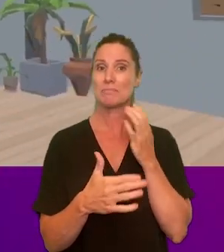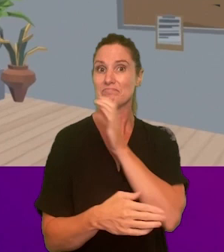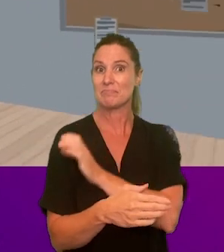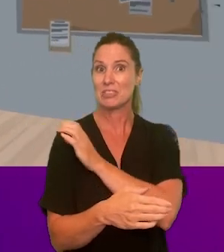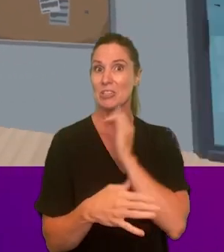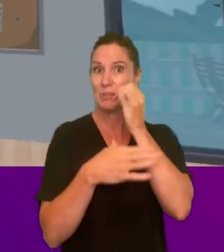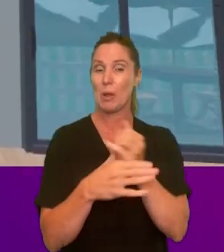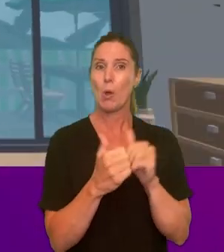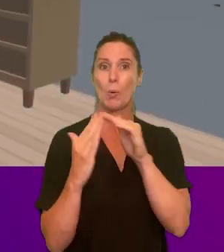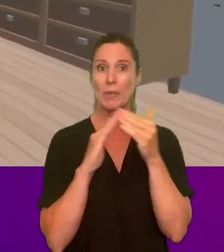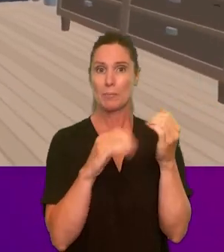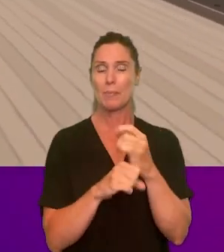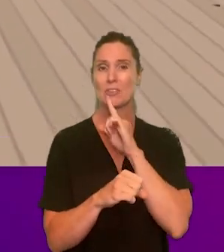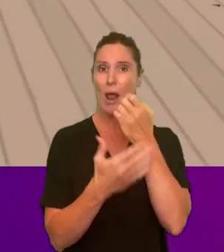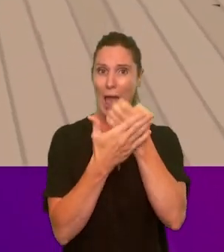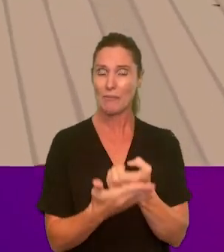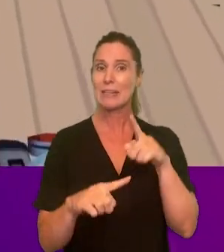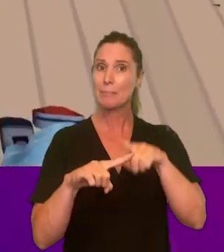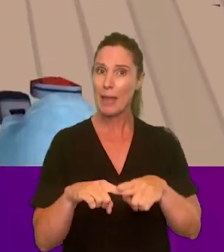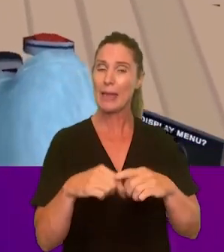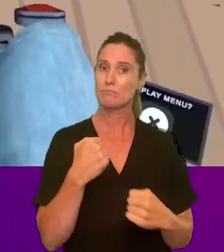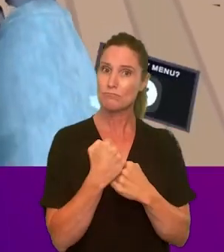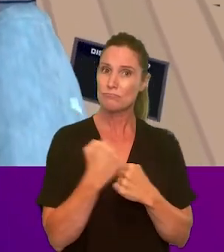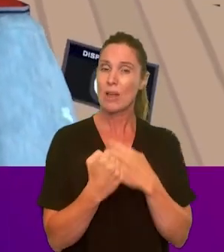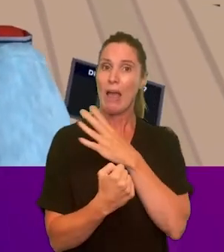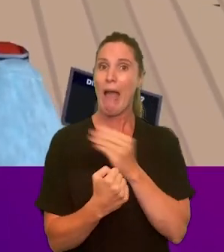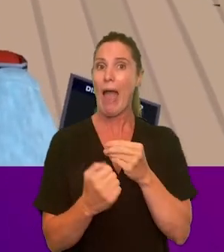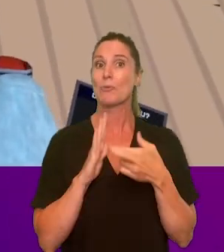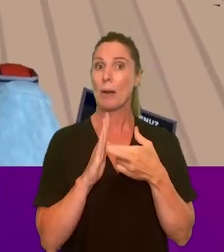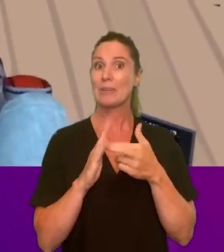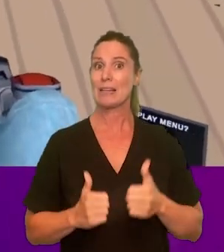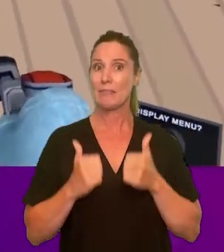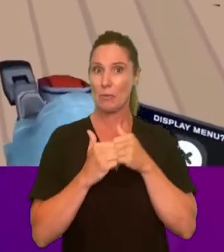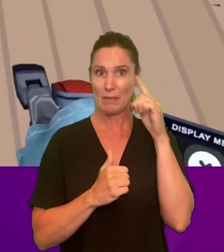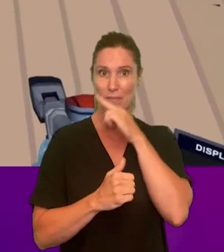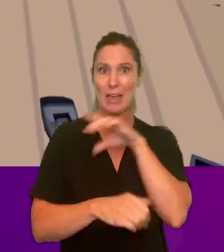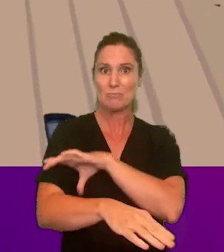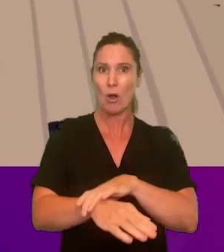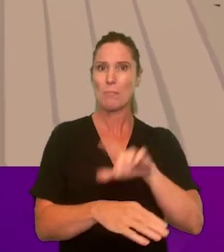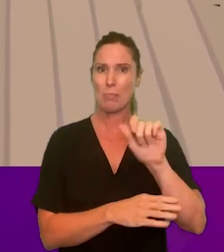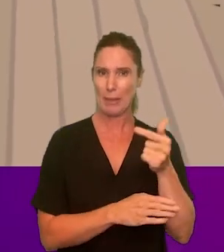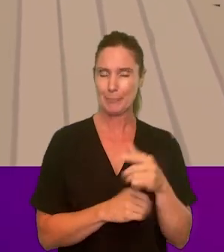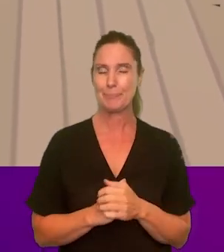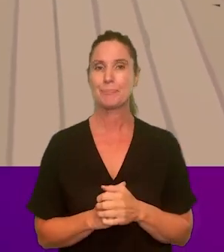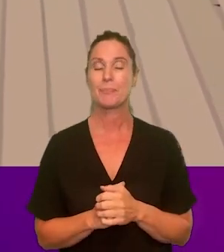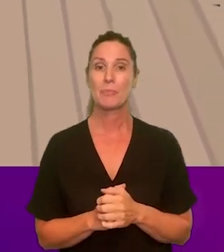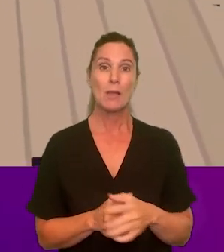to ensure they are evidence-based and representative of living with a prosthesis. Ultimately, our products help people